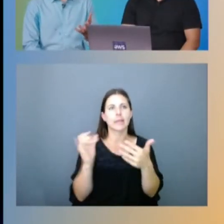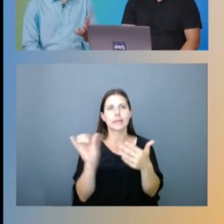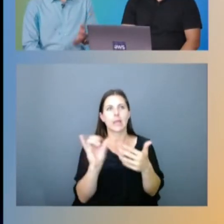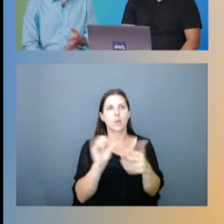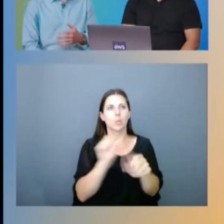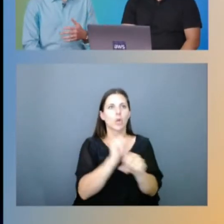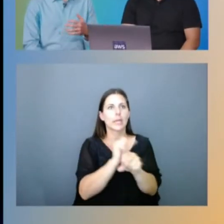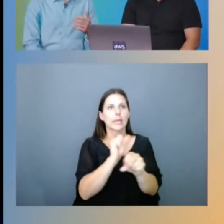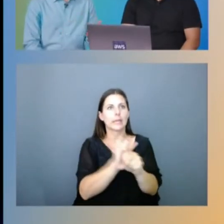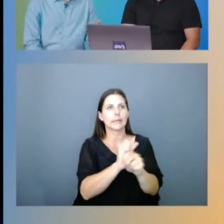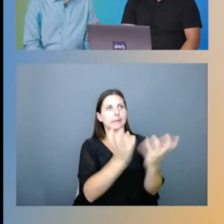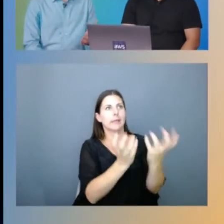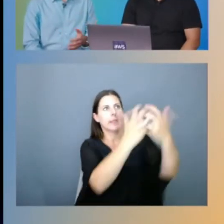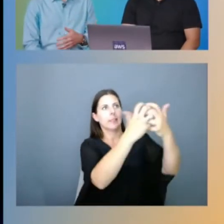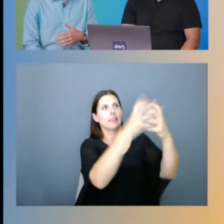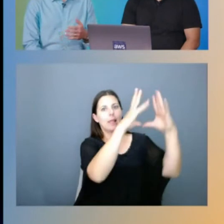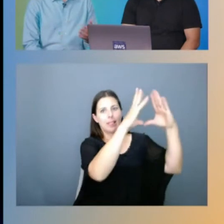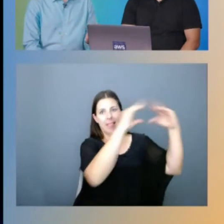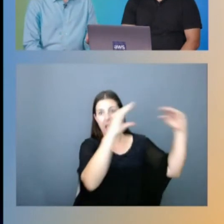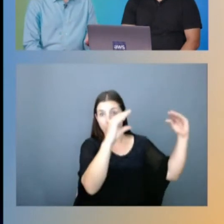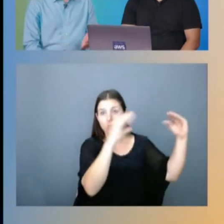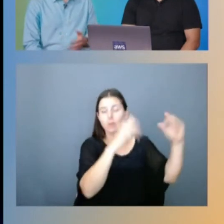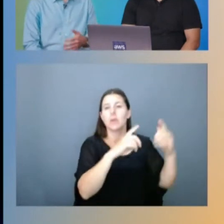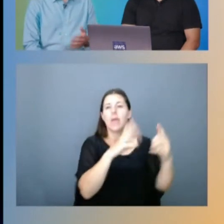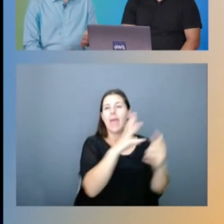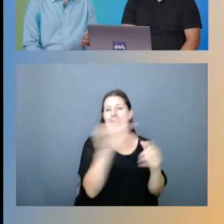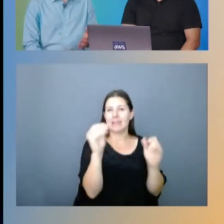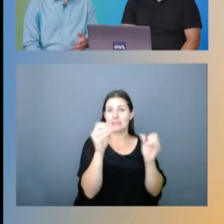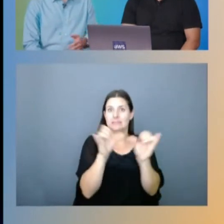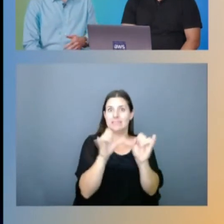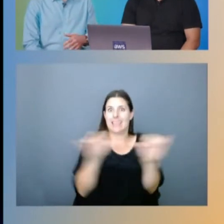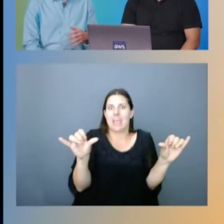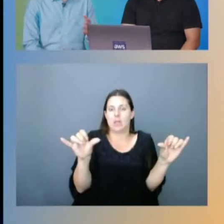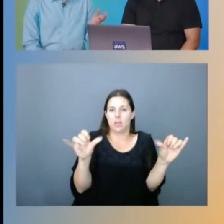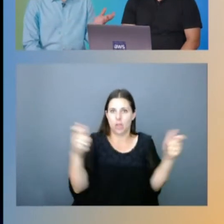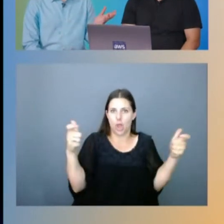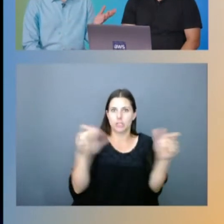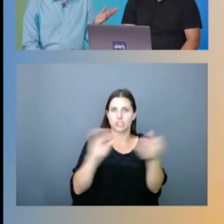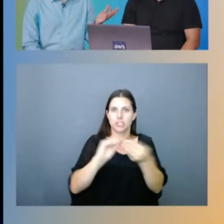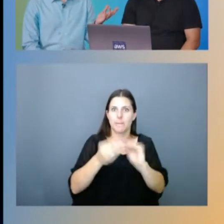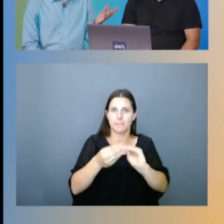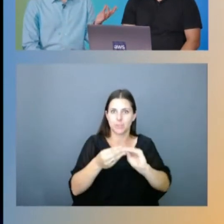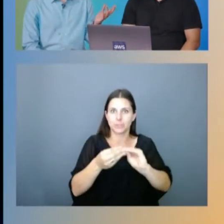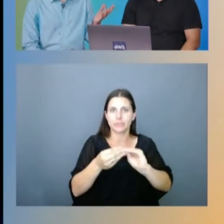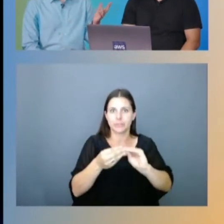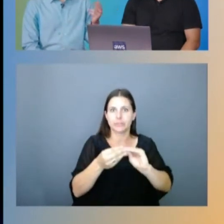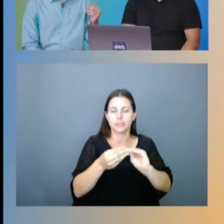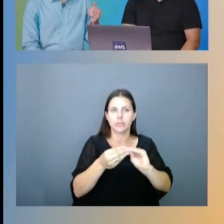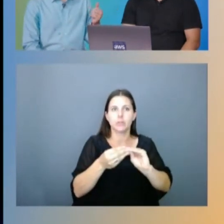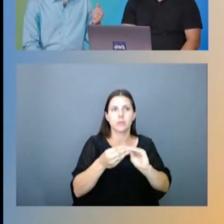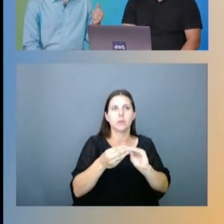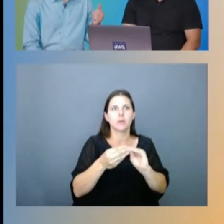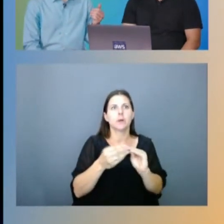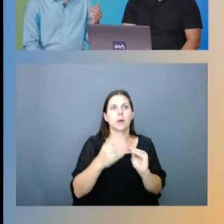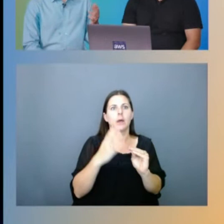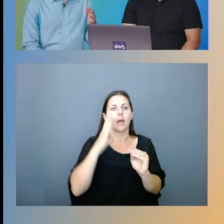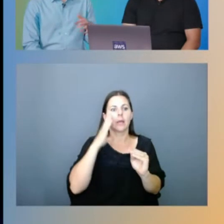our ability to scale to these large numbers, I think even we heard the statistic this morning from Dave Brown as well,